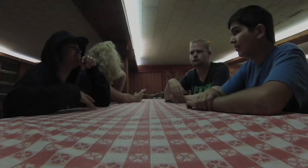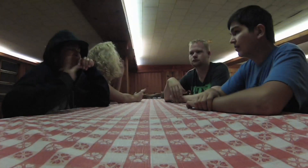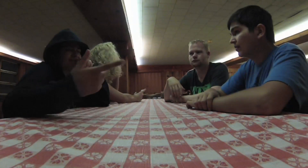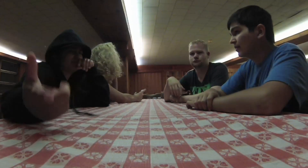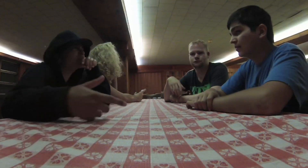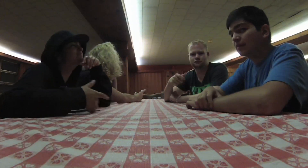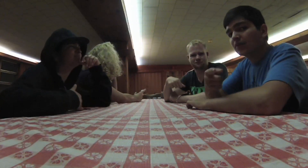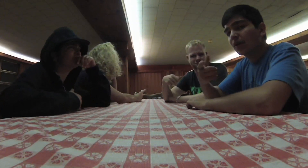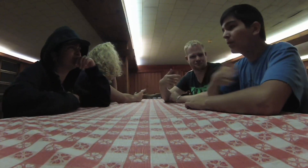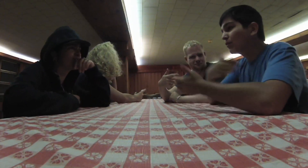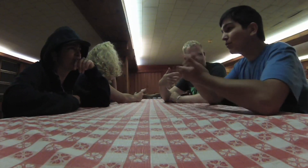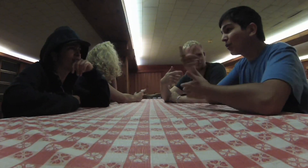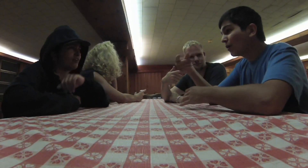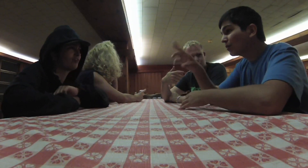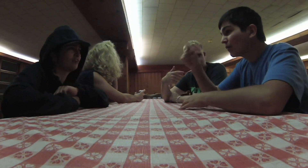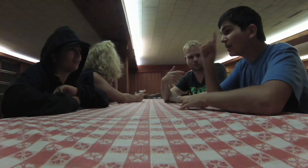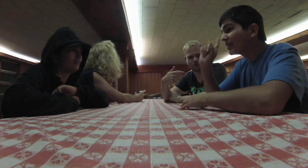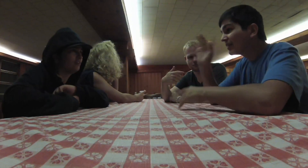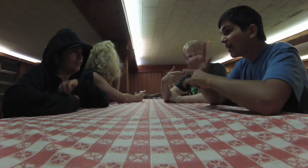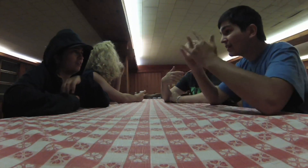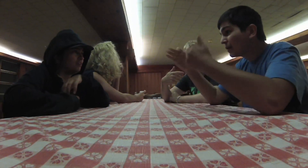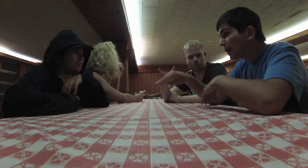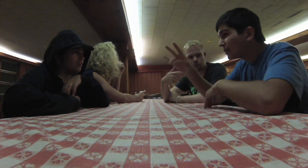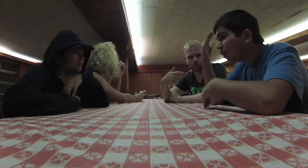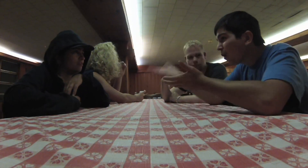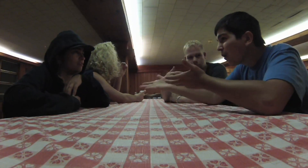What's up with that? My new GoPro for Deaf Film Camp, CM7, you know!